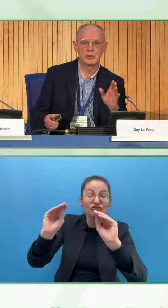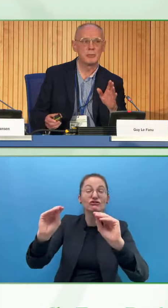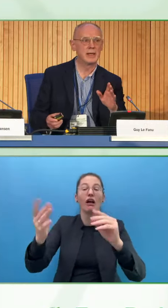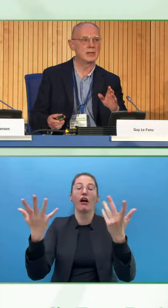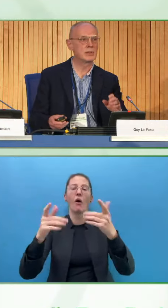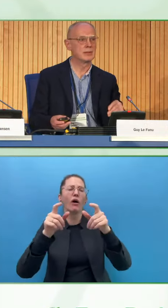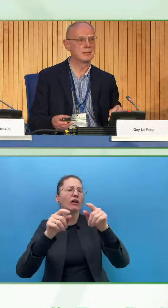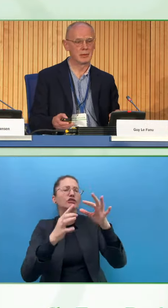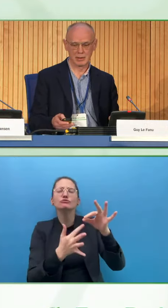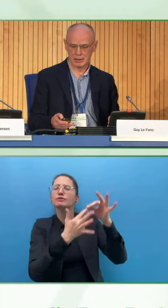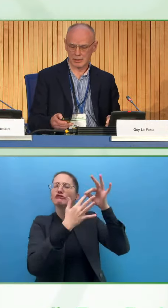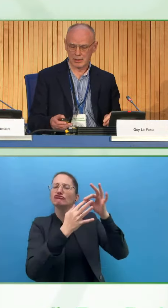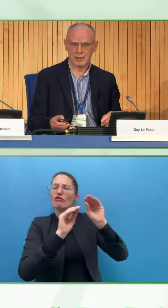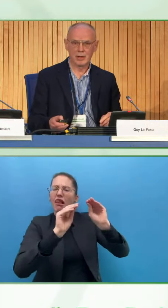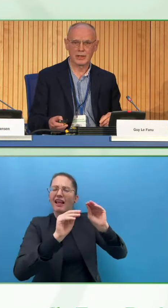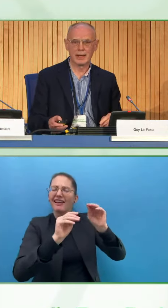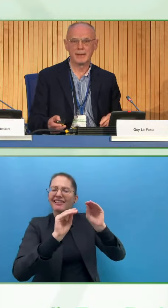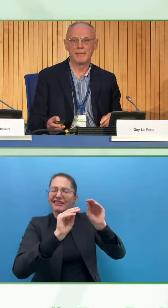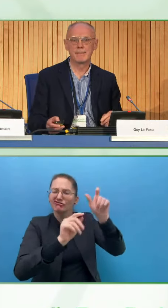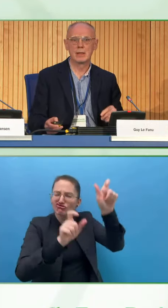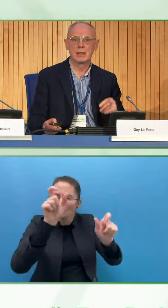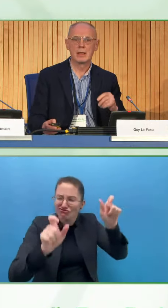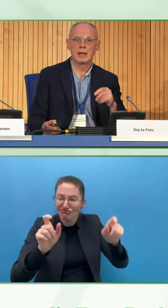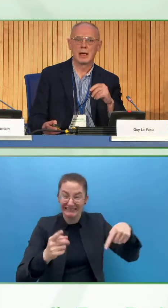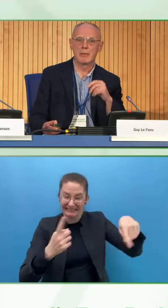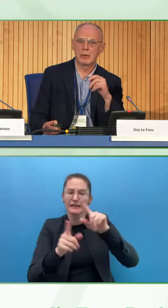Two minutes. OK.